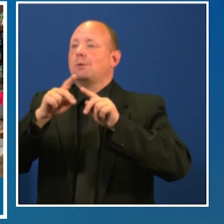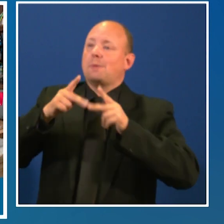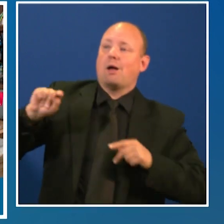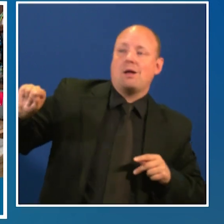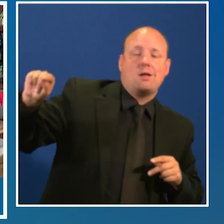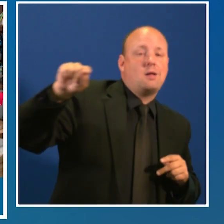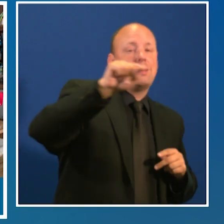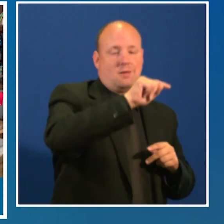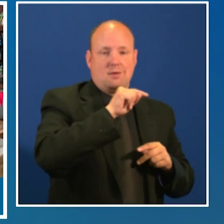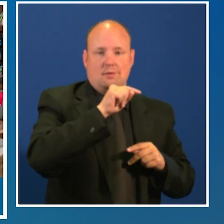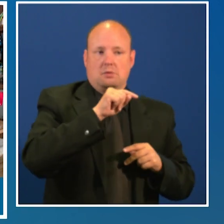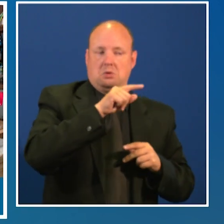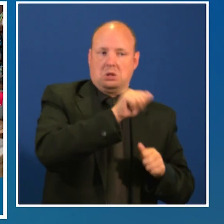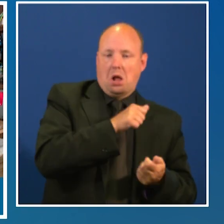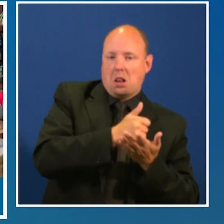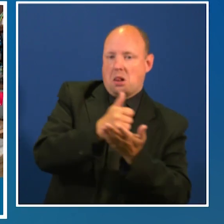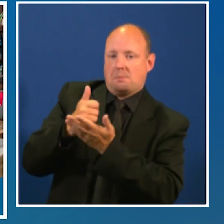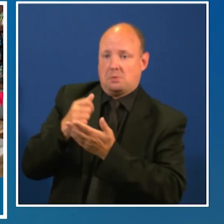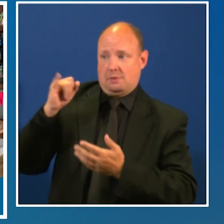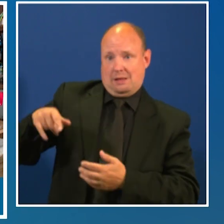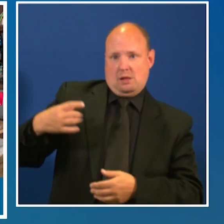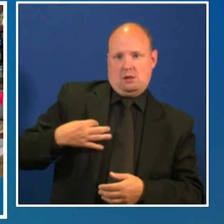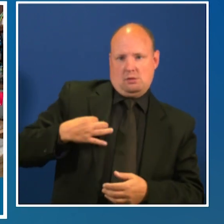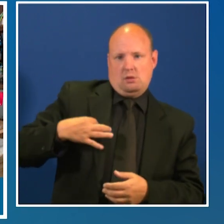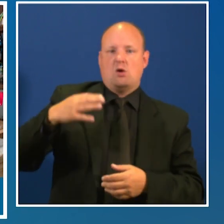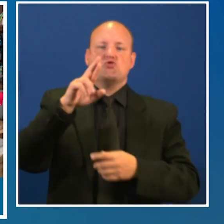how to apply for refund on the city's website. Thank you so